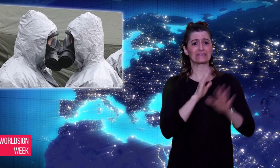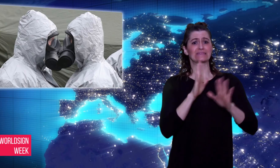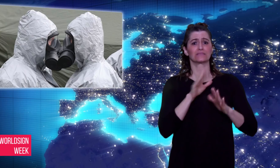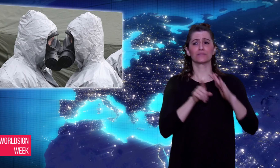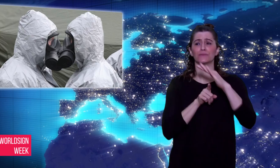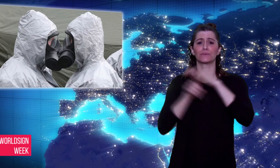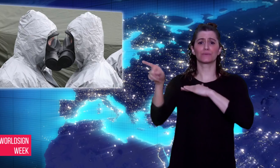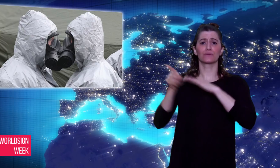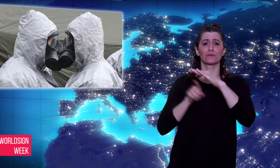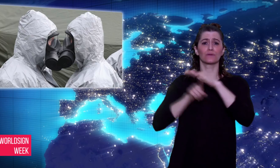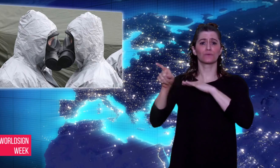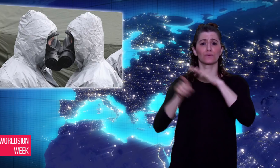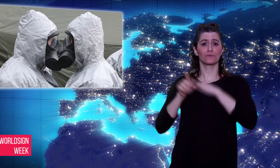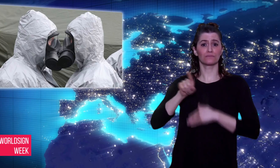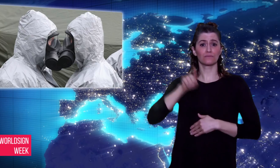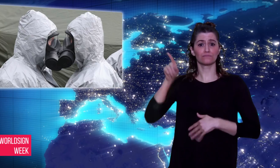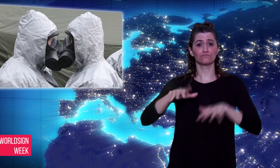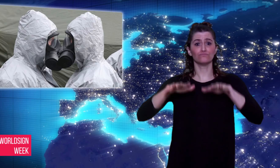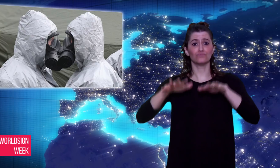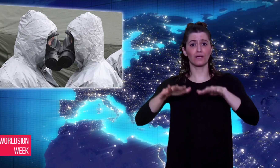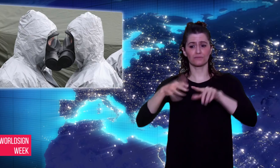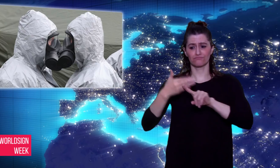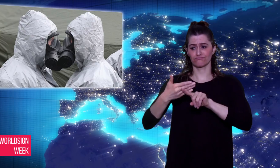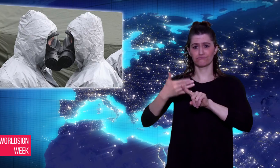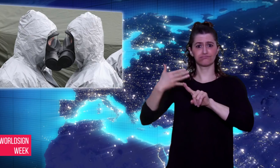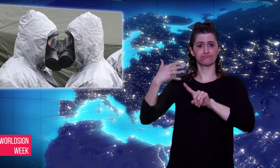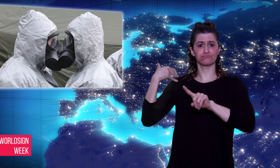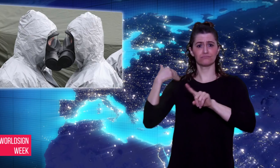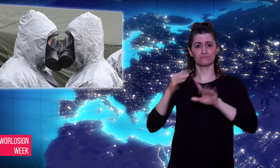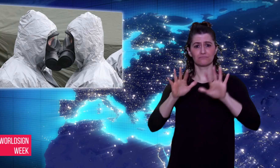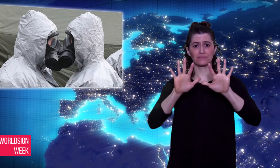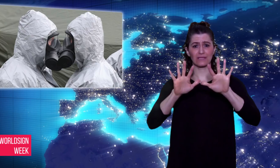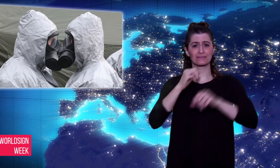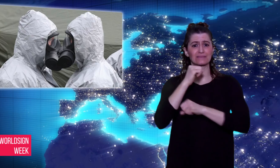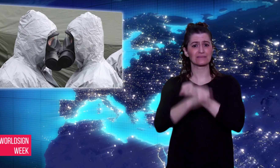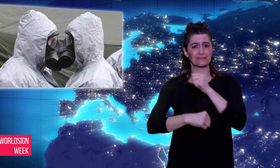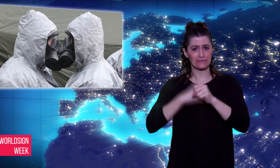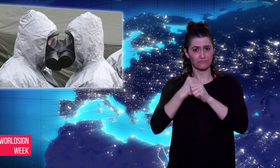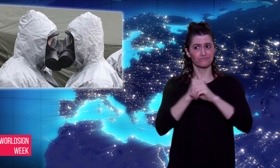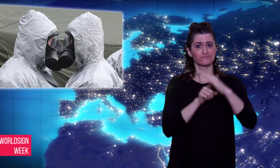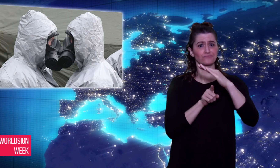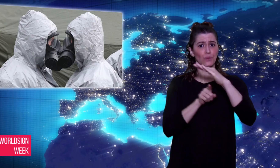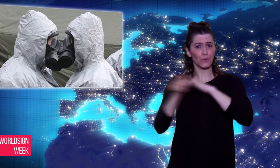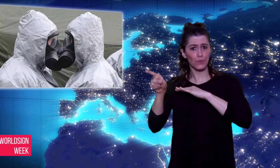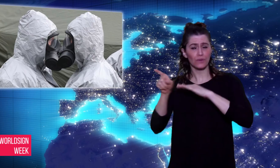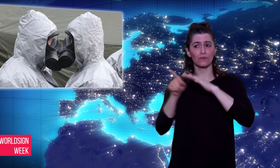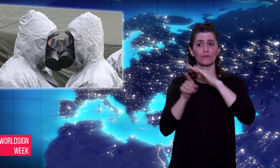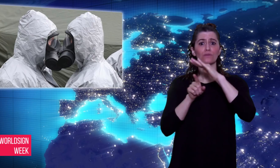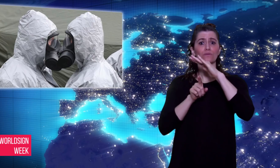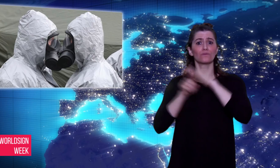deaths of Russians who defected to Britain